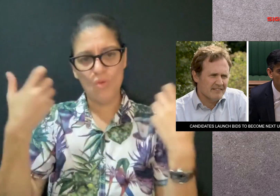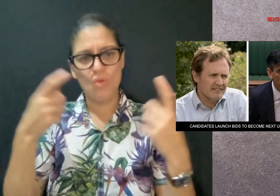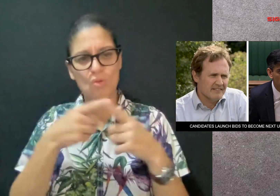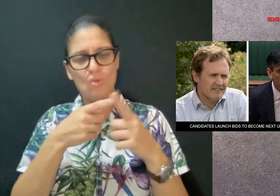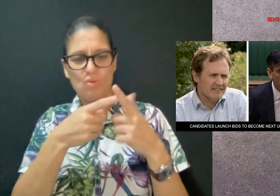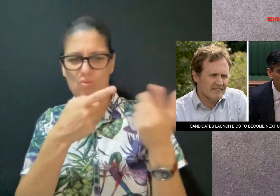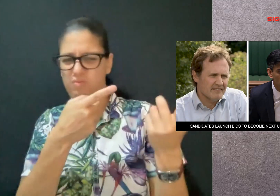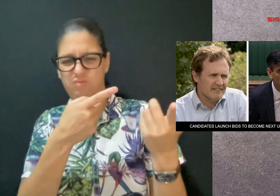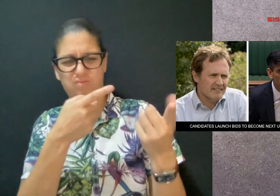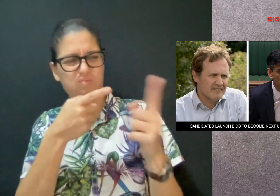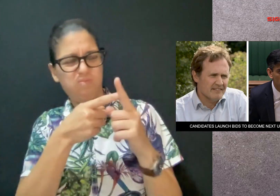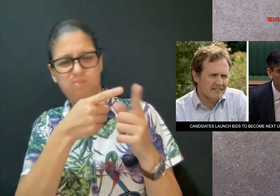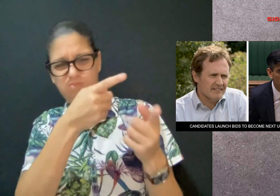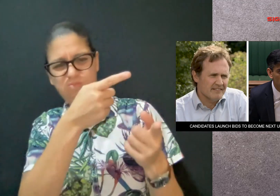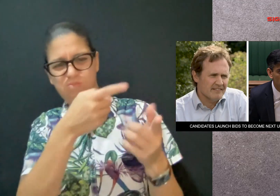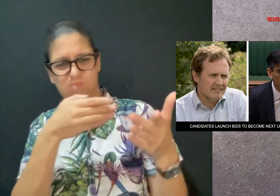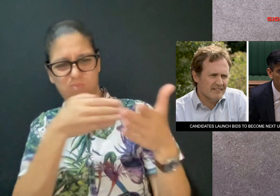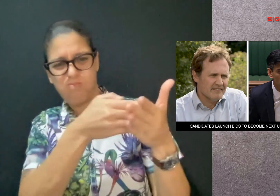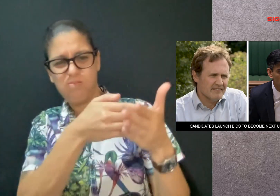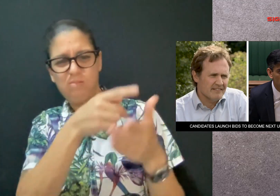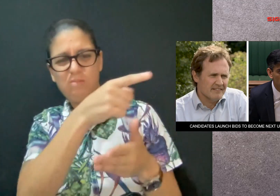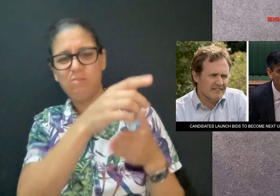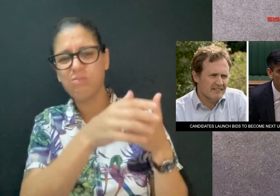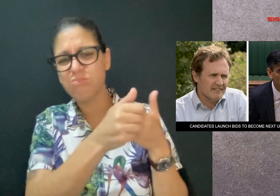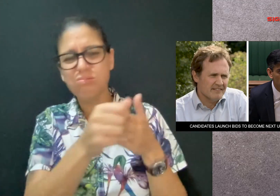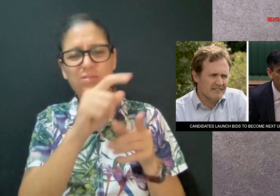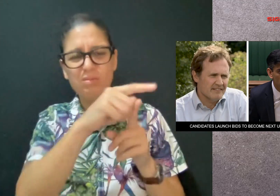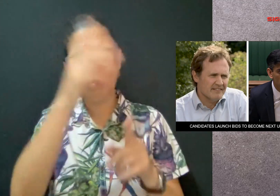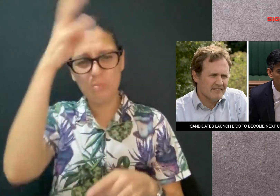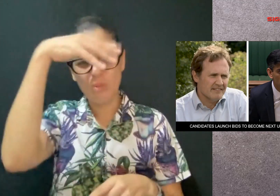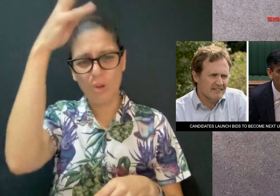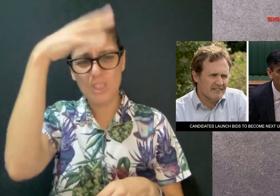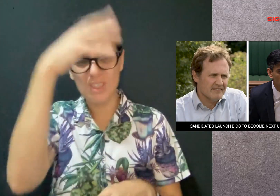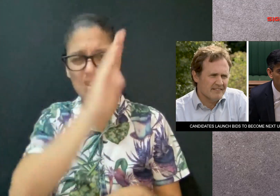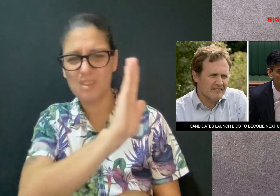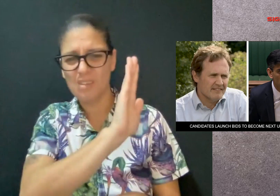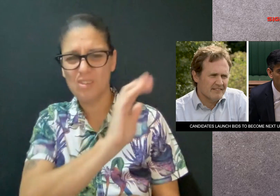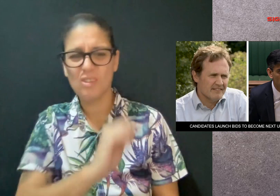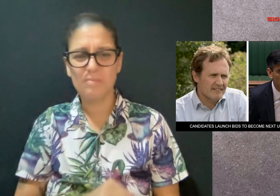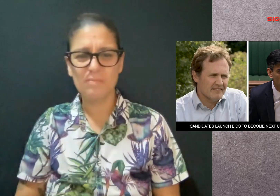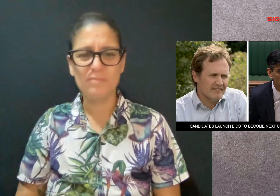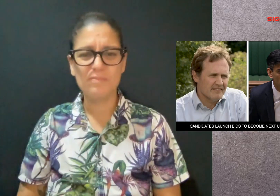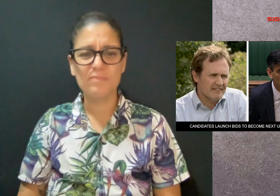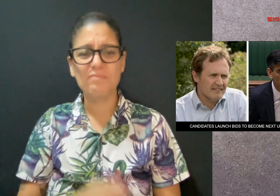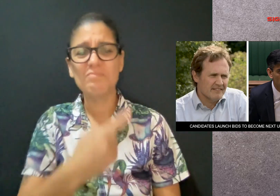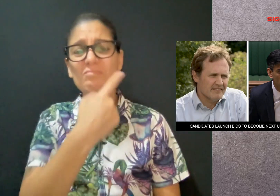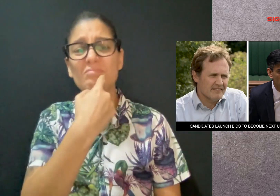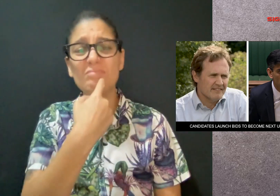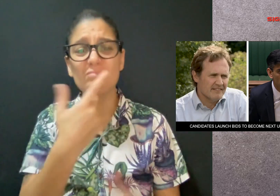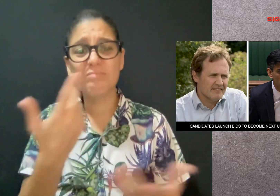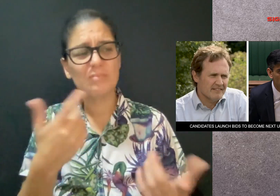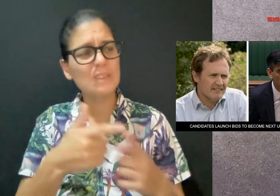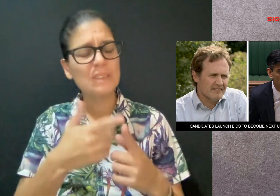he says he wants to rebuild the economy